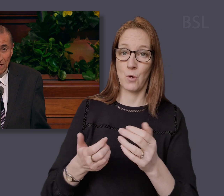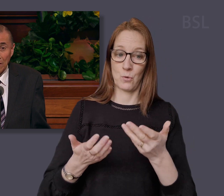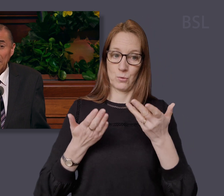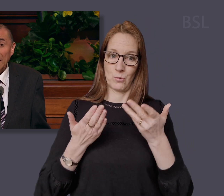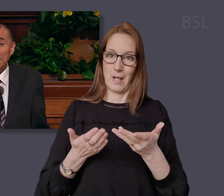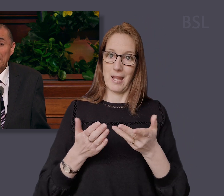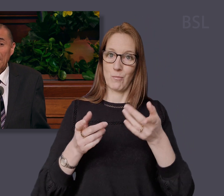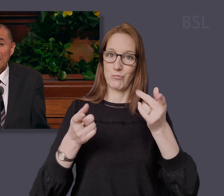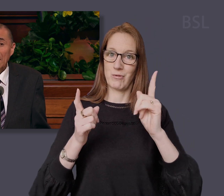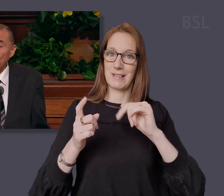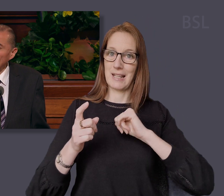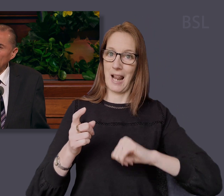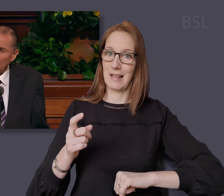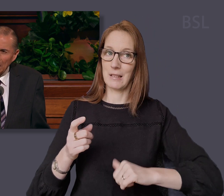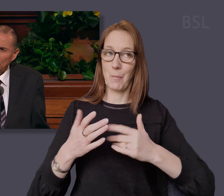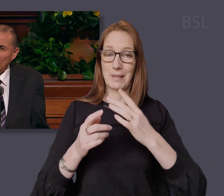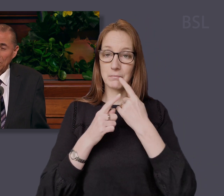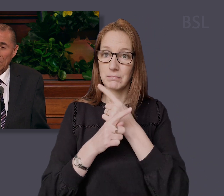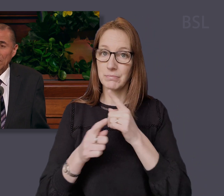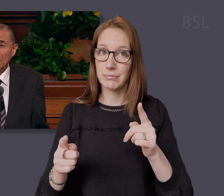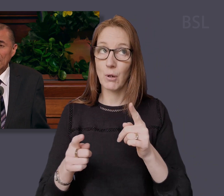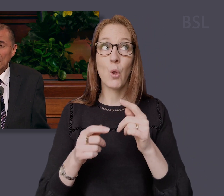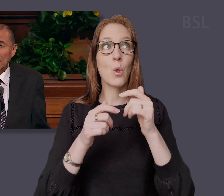In our day, President Nelson has declared: